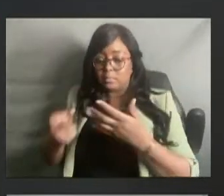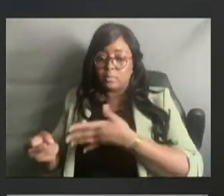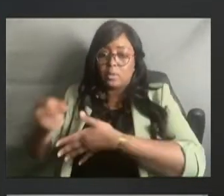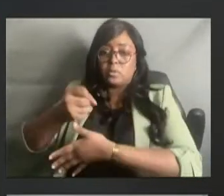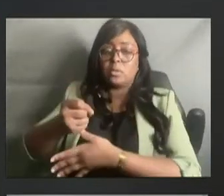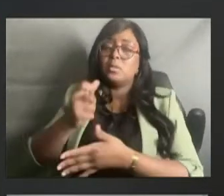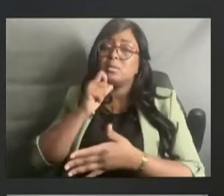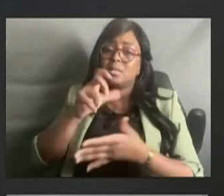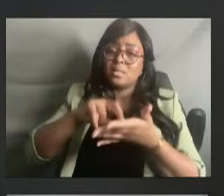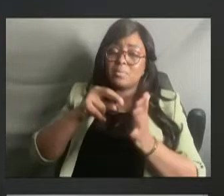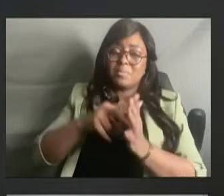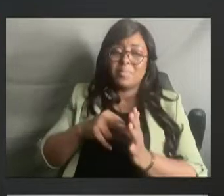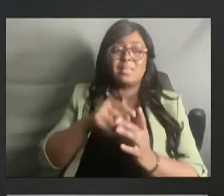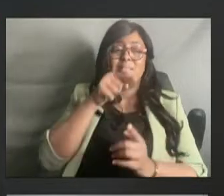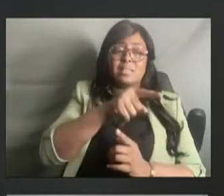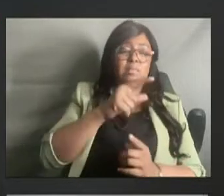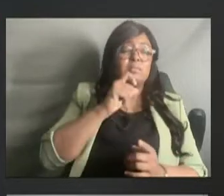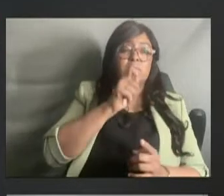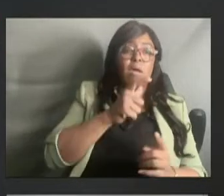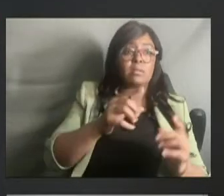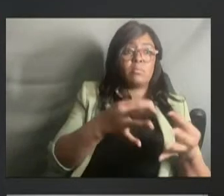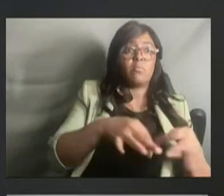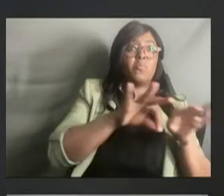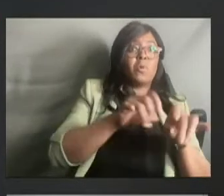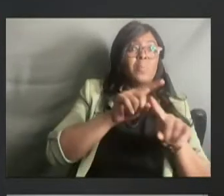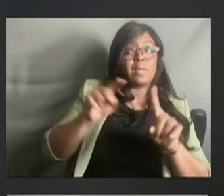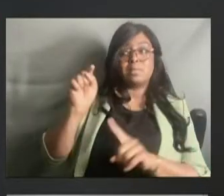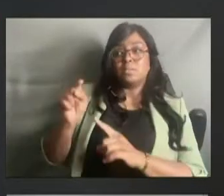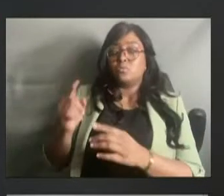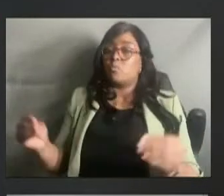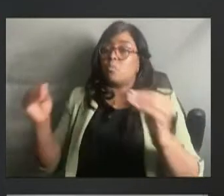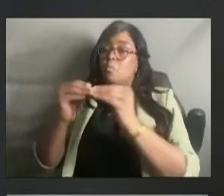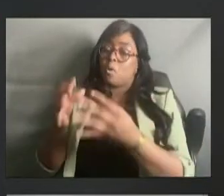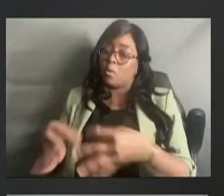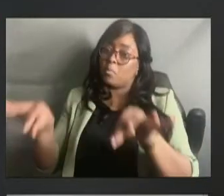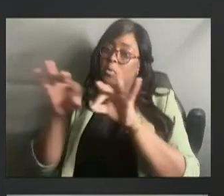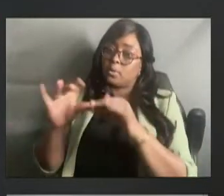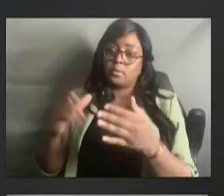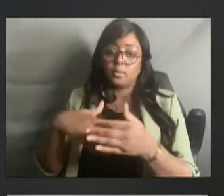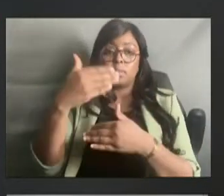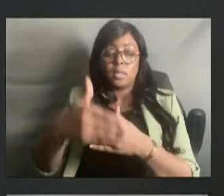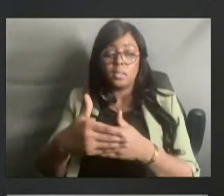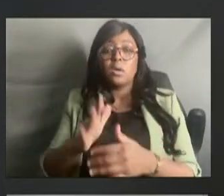to deprioritize it doesn't mean that it's less important. It just means that some things